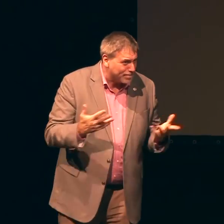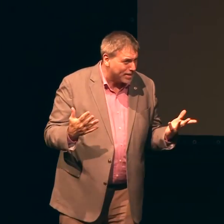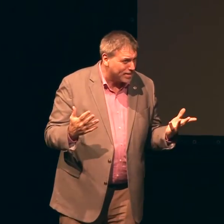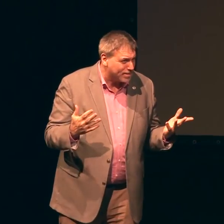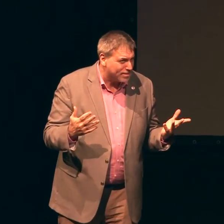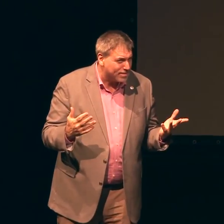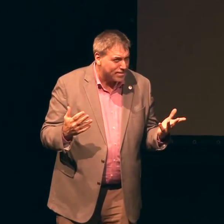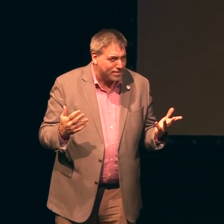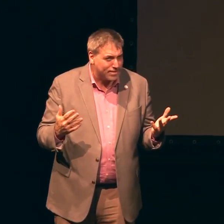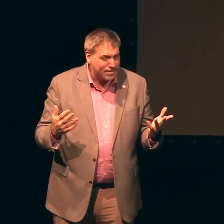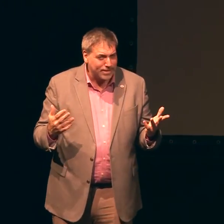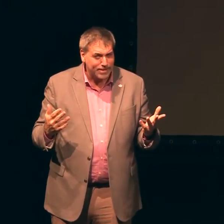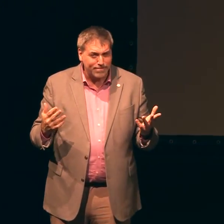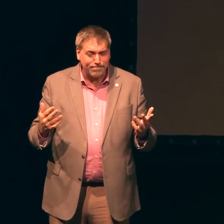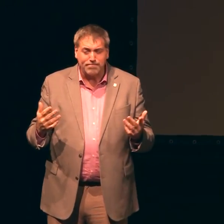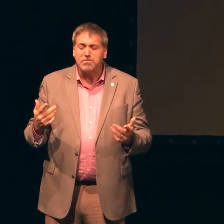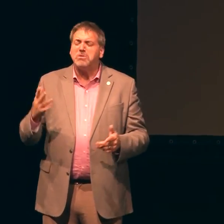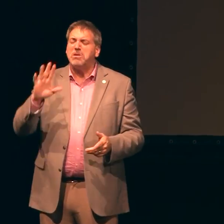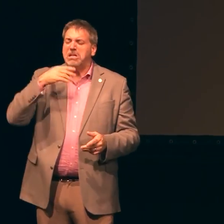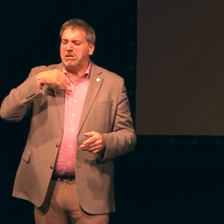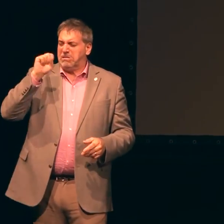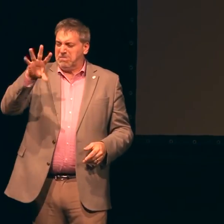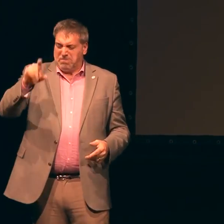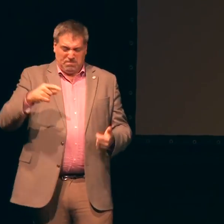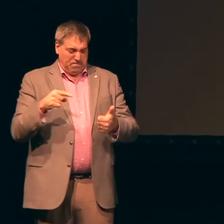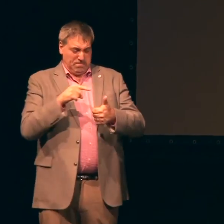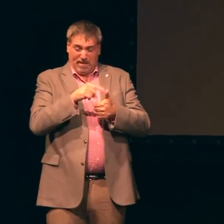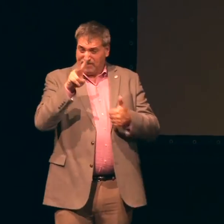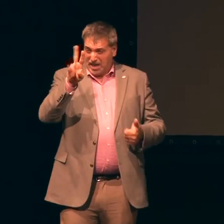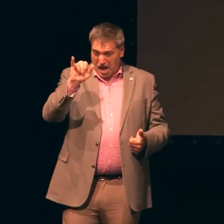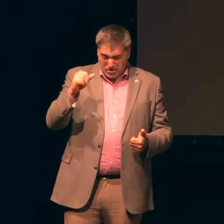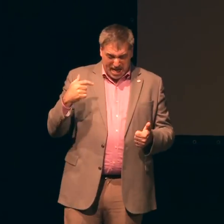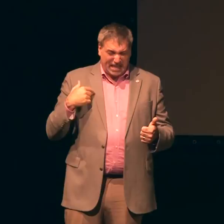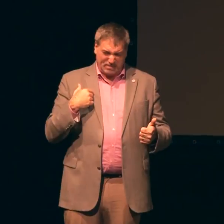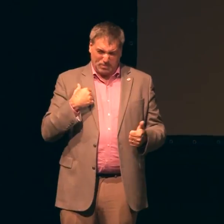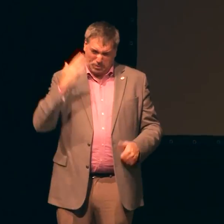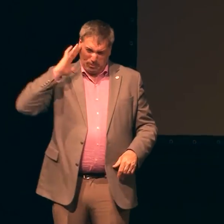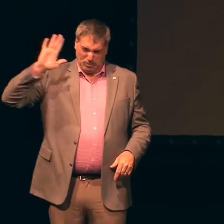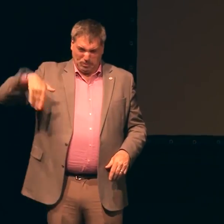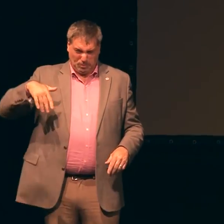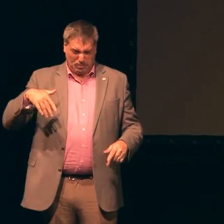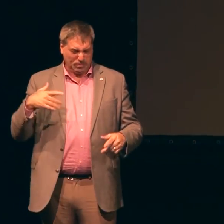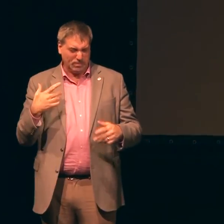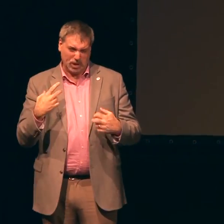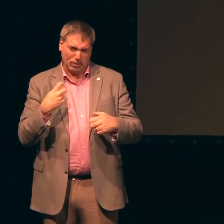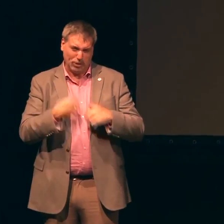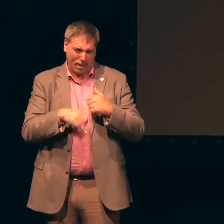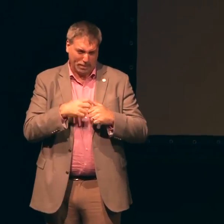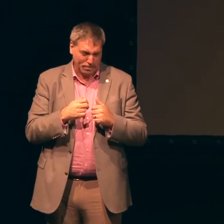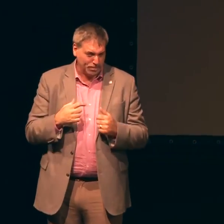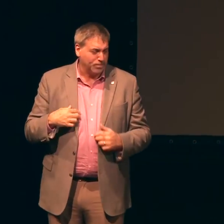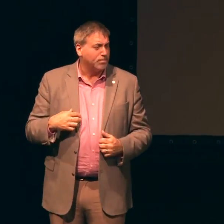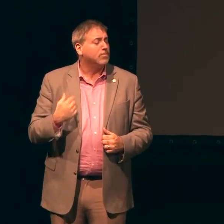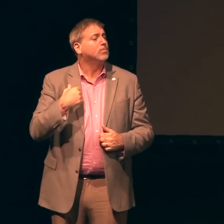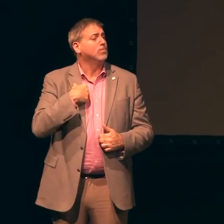with VRI if you're in the hospital, you know there